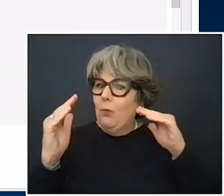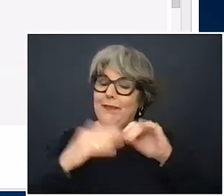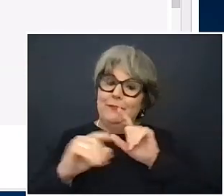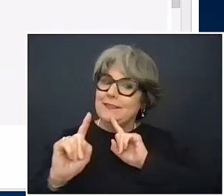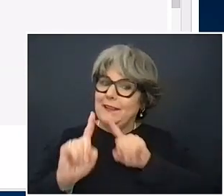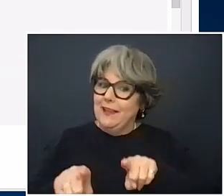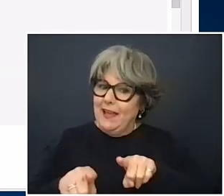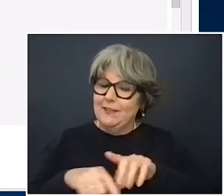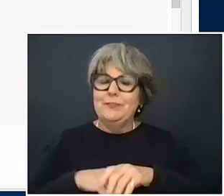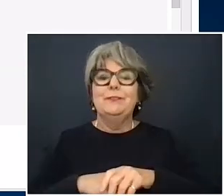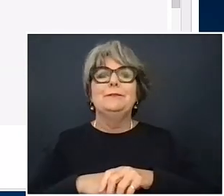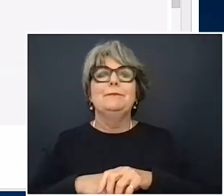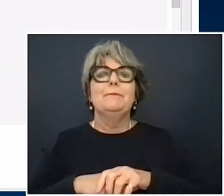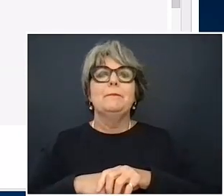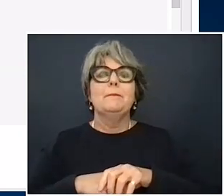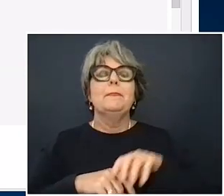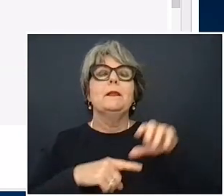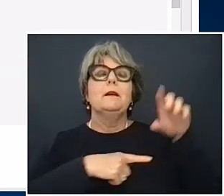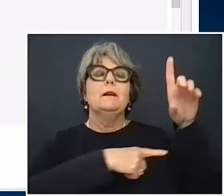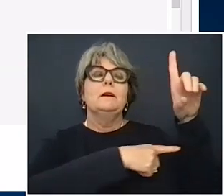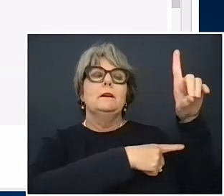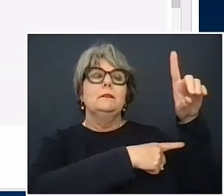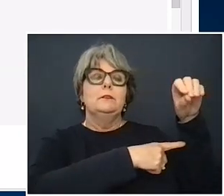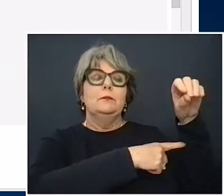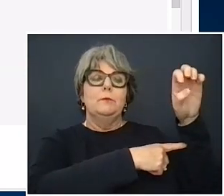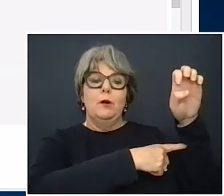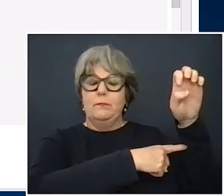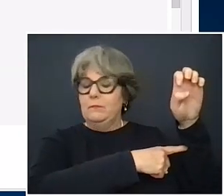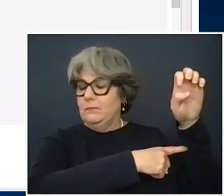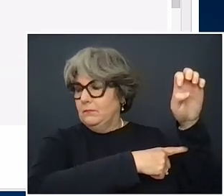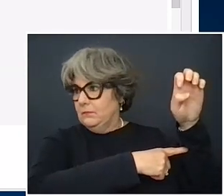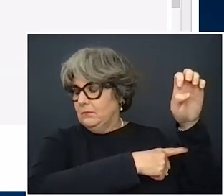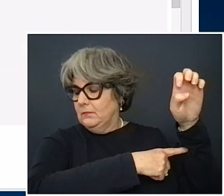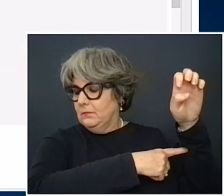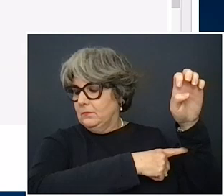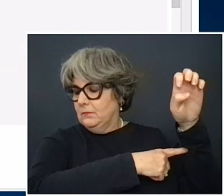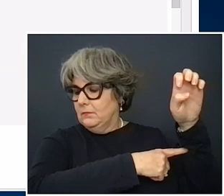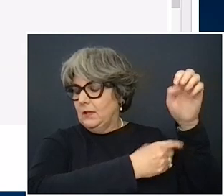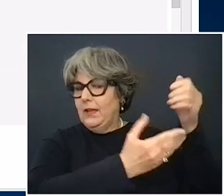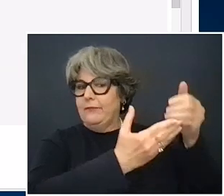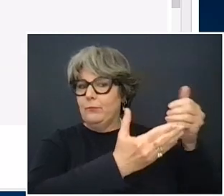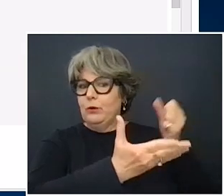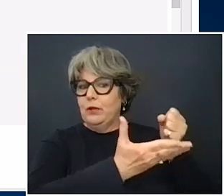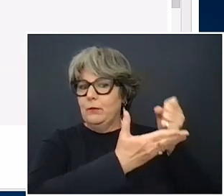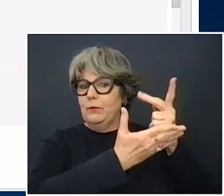The Department has pre-approval requirements that institutions have to go